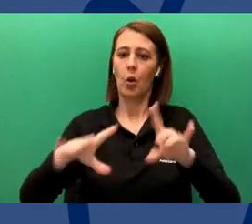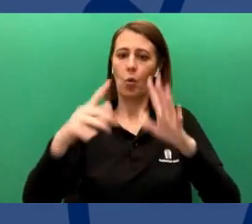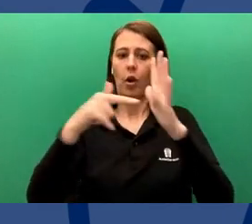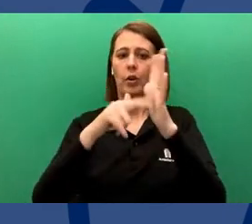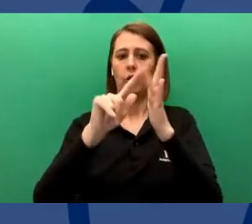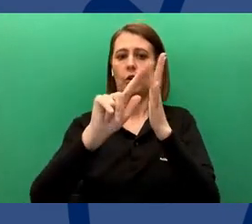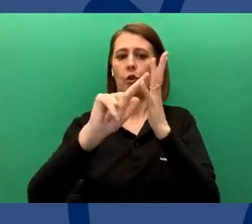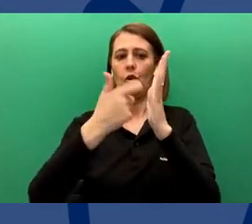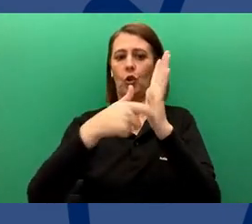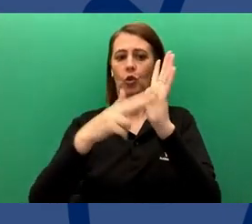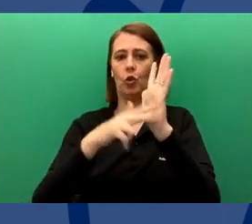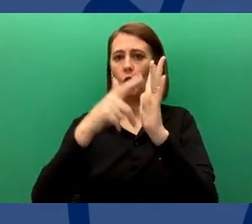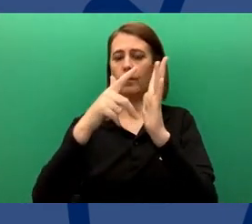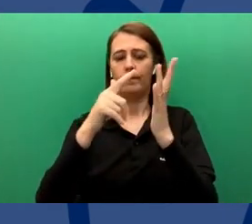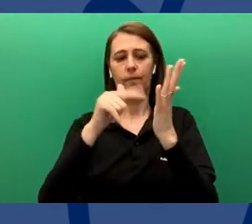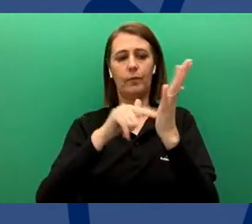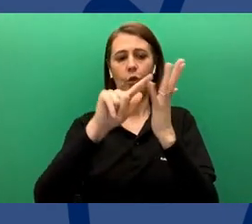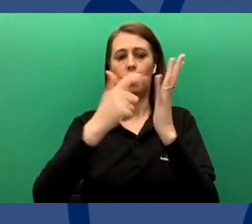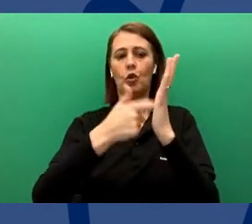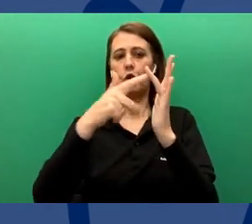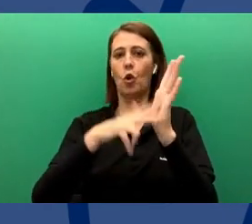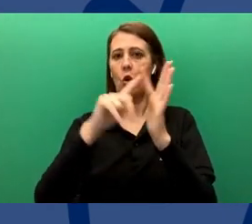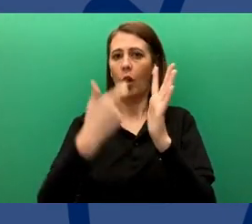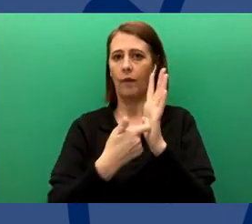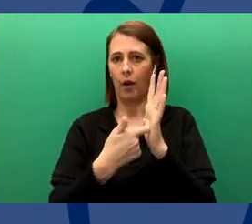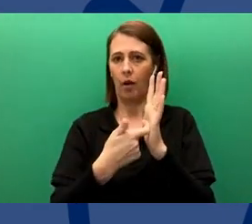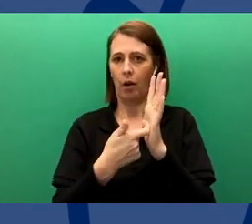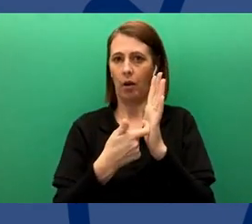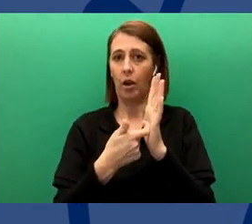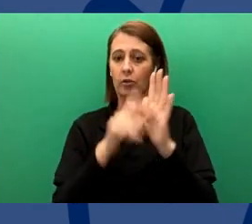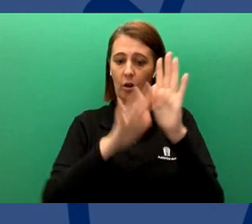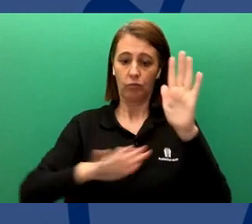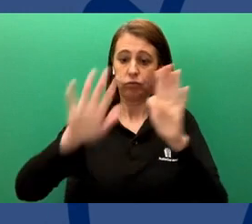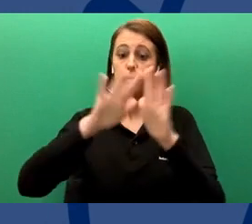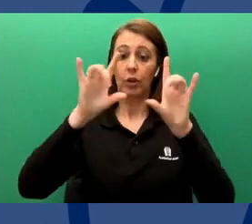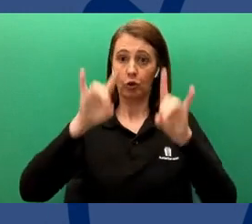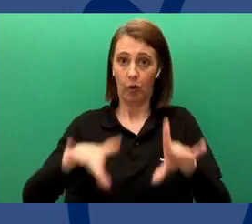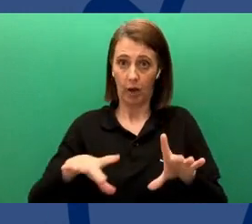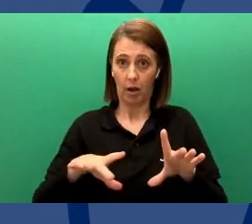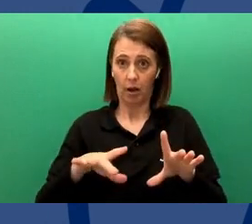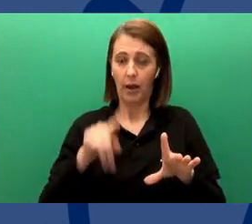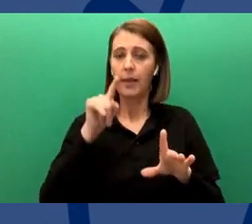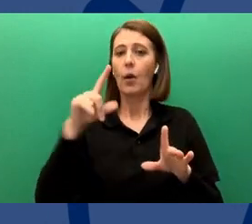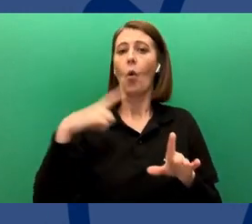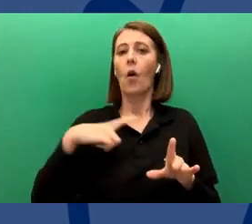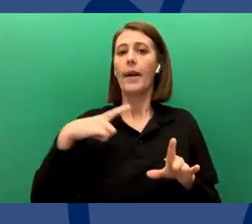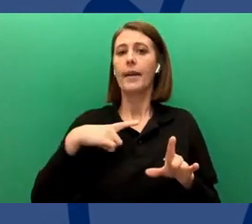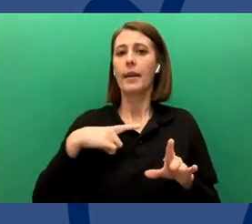ungrouped entity. So it is Australia‑wide. And that's simply because this is a joint